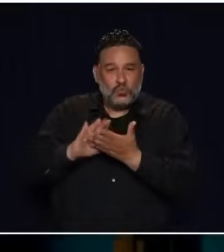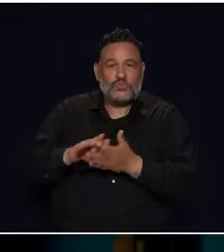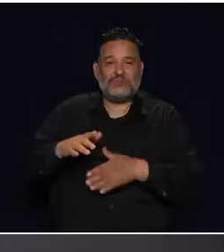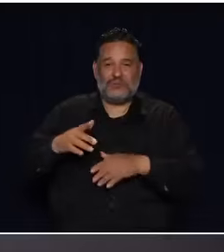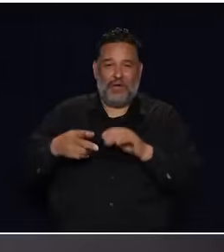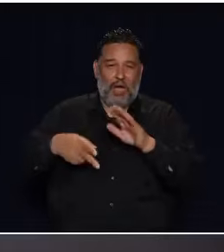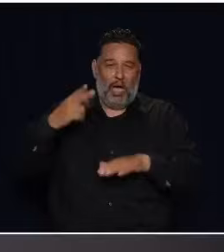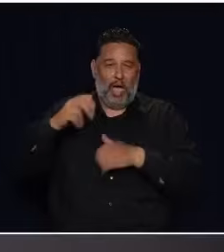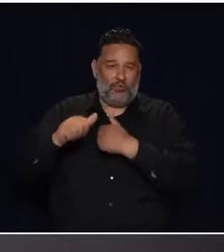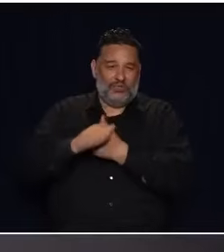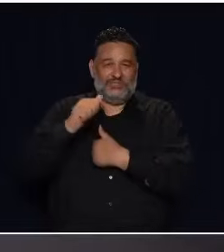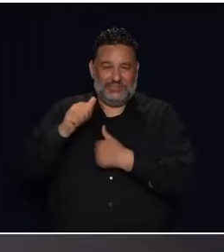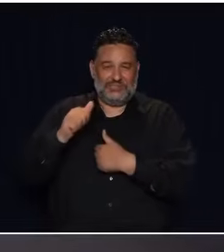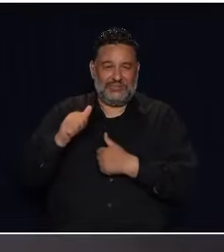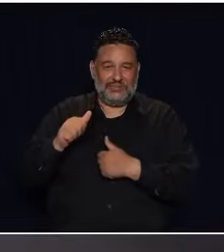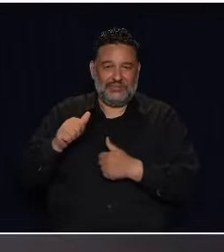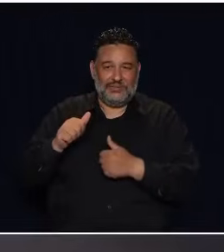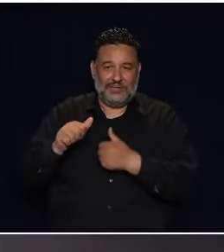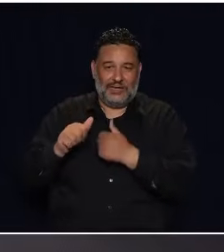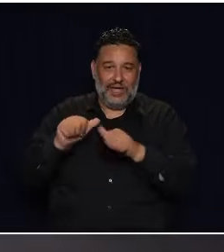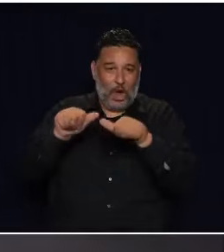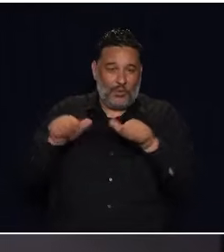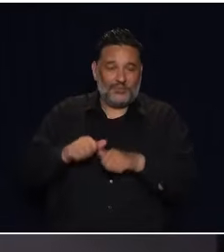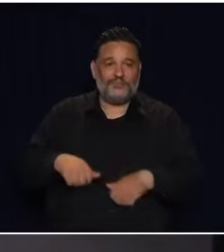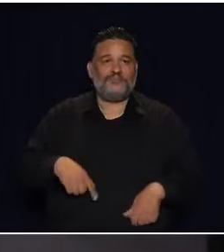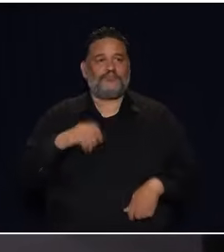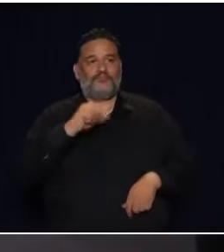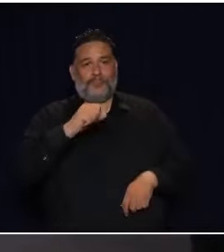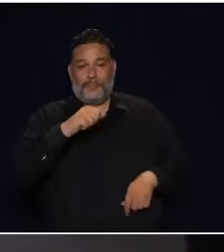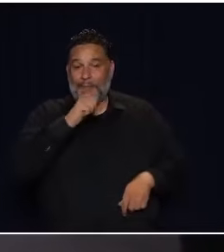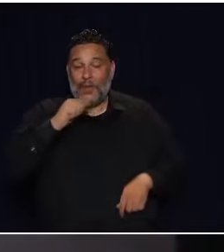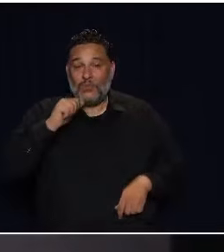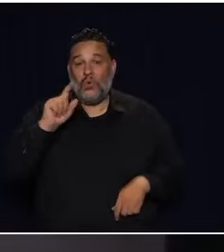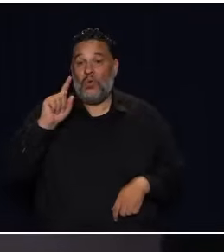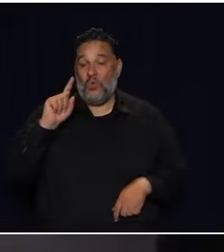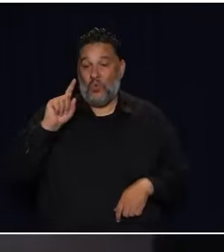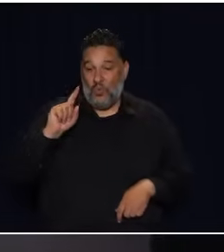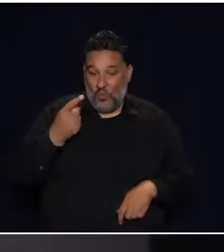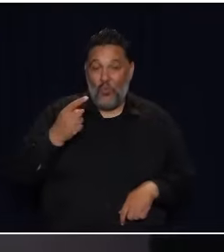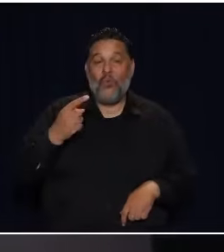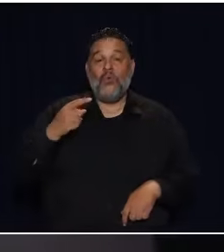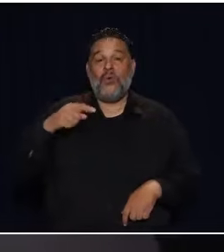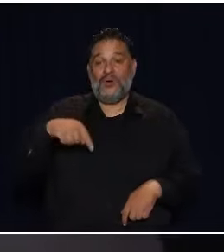IT IS HIGHLY IMPORTANT WE INVEST IN THOSE COMMUNITIES AND HIGHER